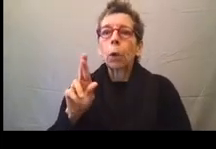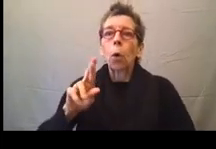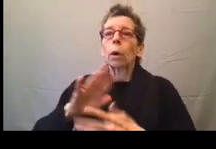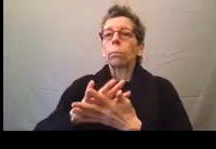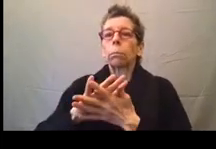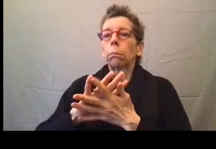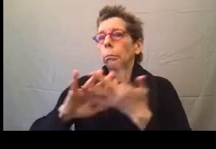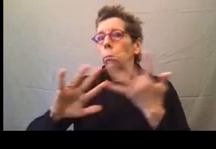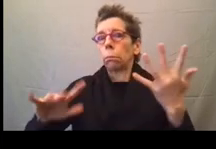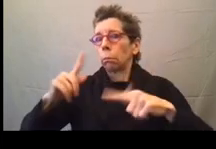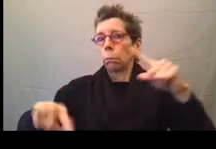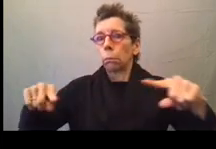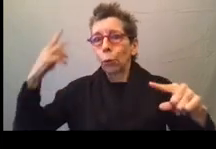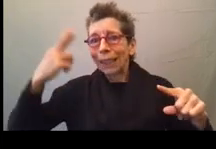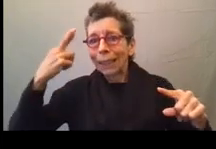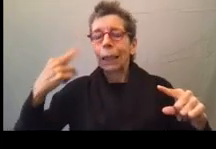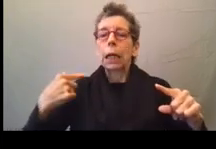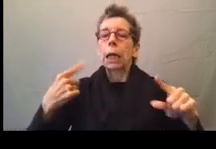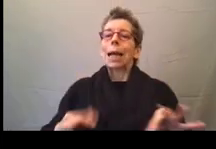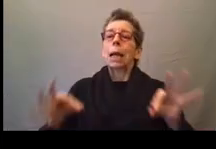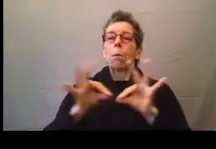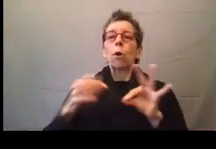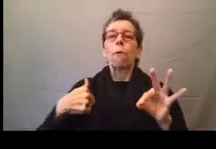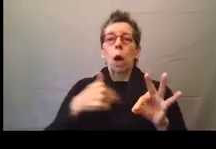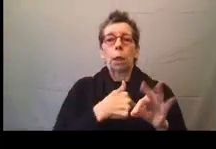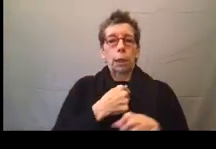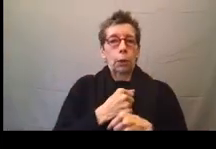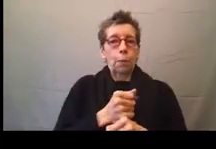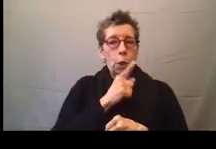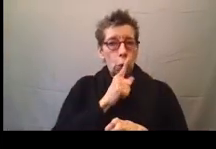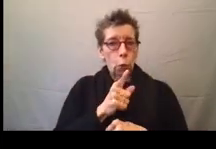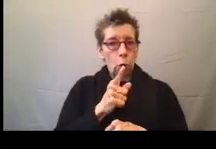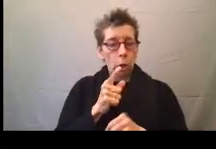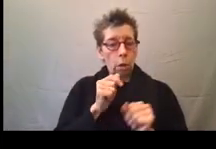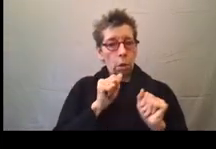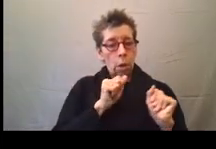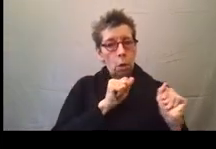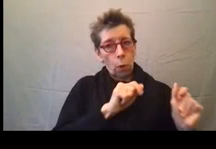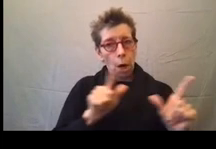important that we make sure folks understand and recognize the importance of interdependence